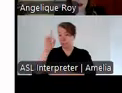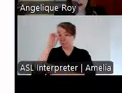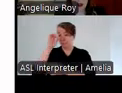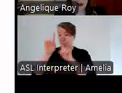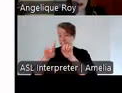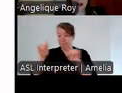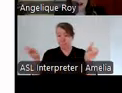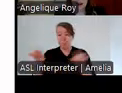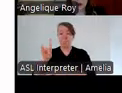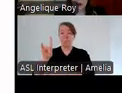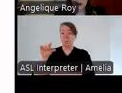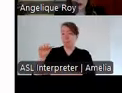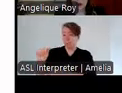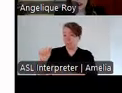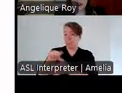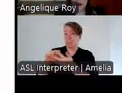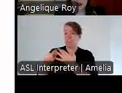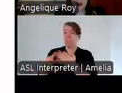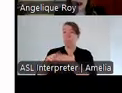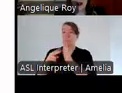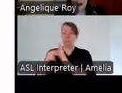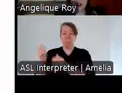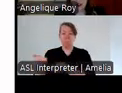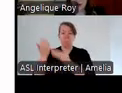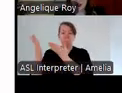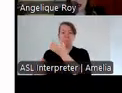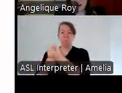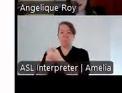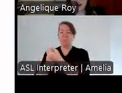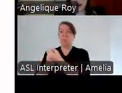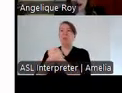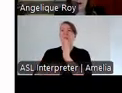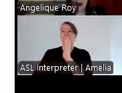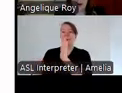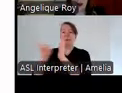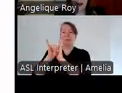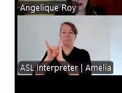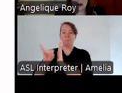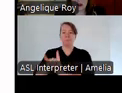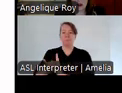Visual icons can support learning new skills, understanding vocabulary, and following instructions.